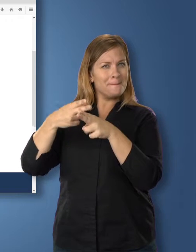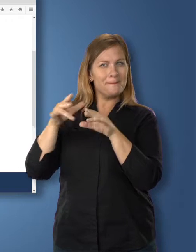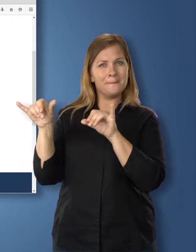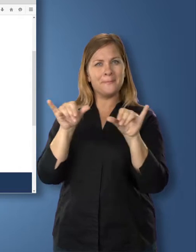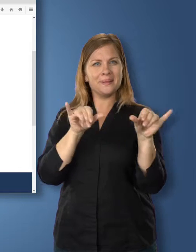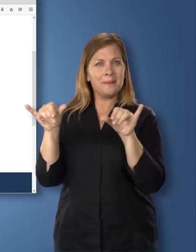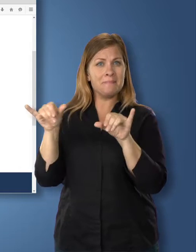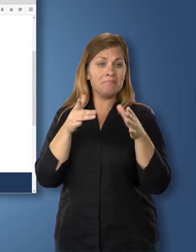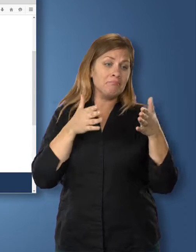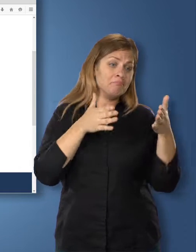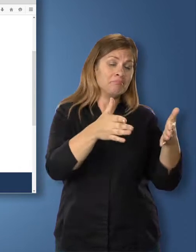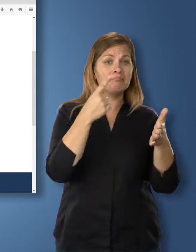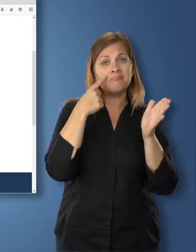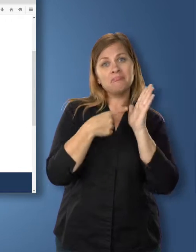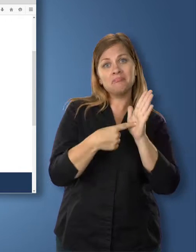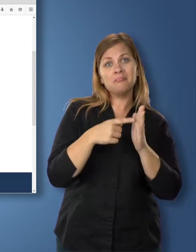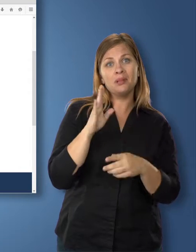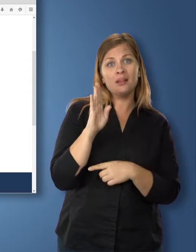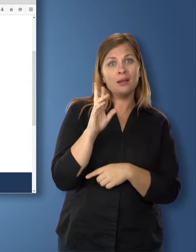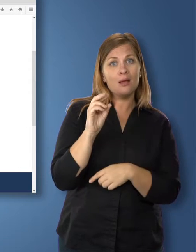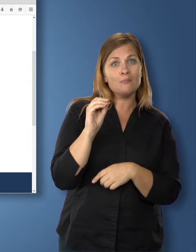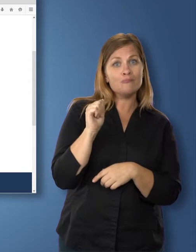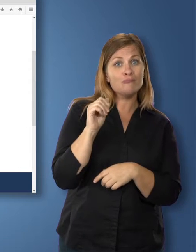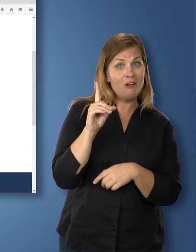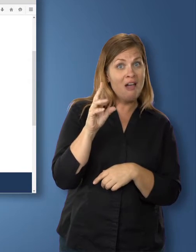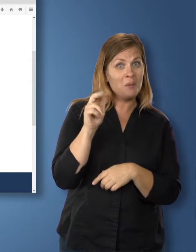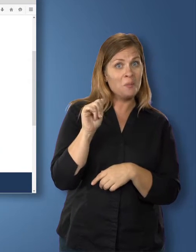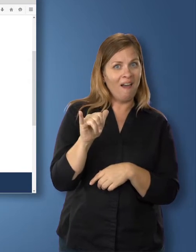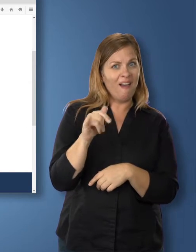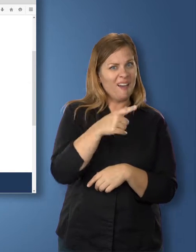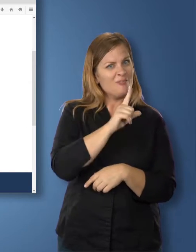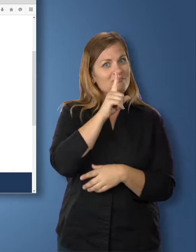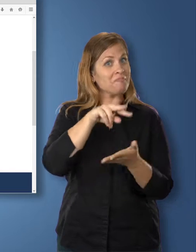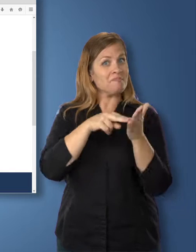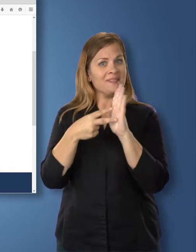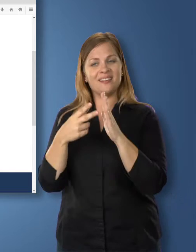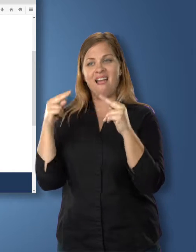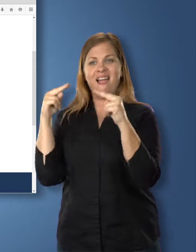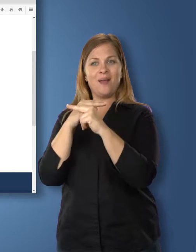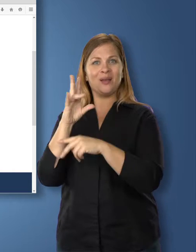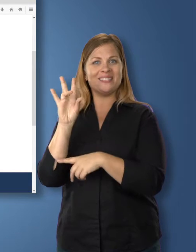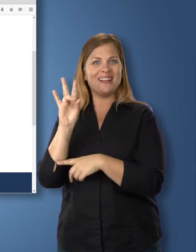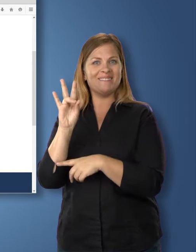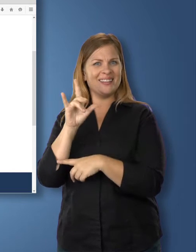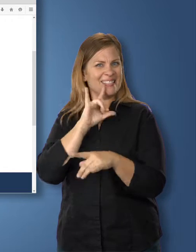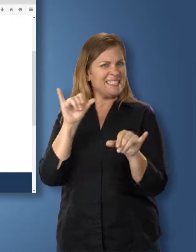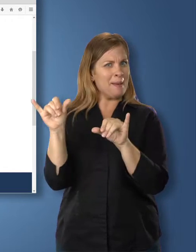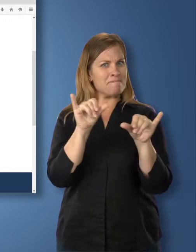look to see if it is listed under a different name (such as "Hwy. 7," instead of "Broadway").